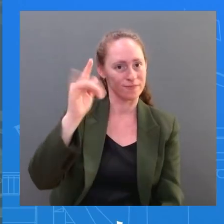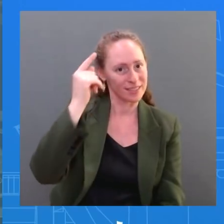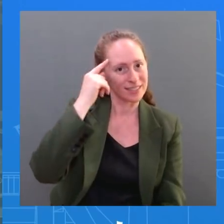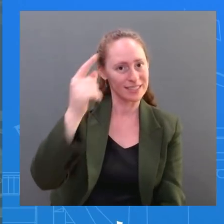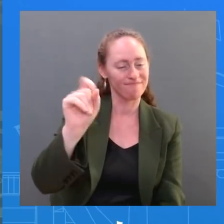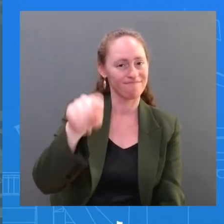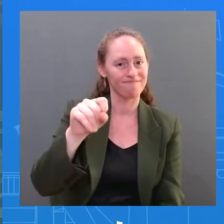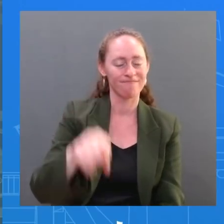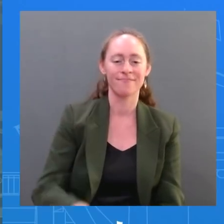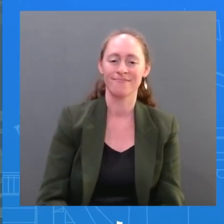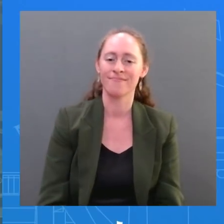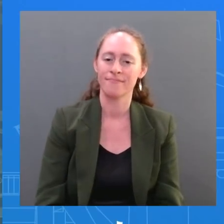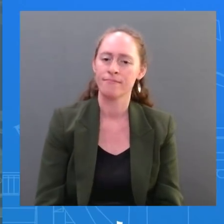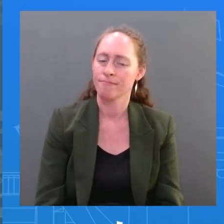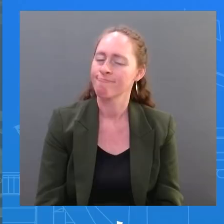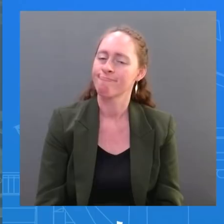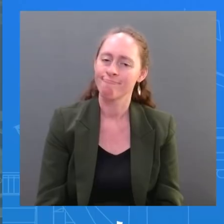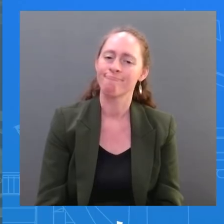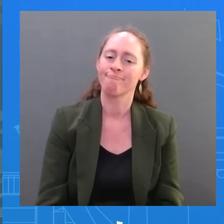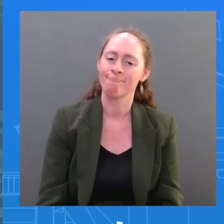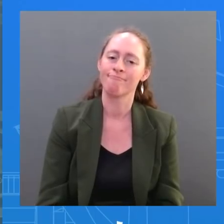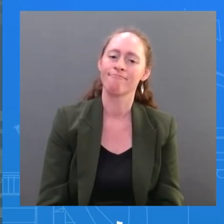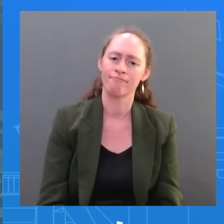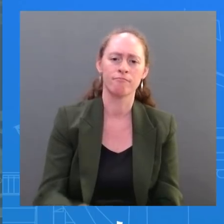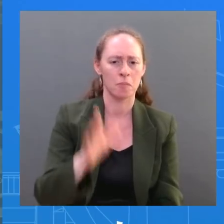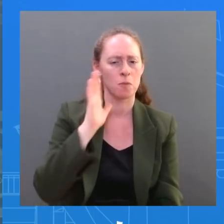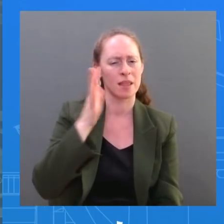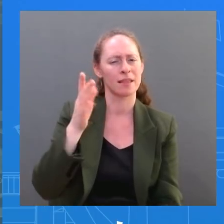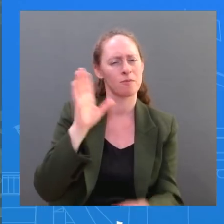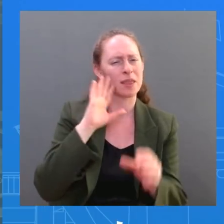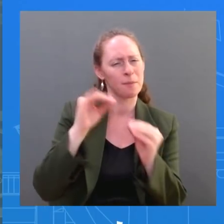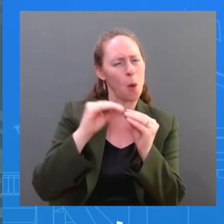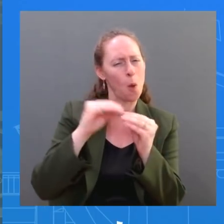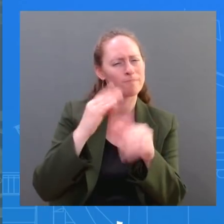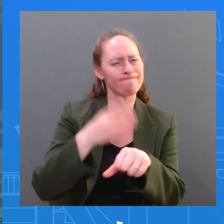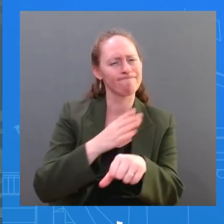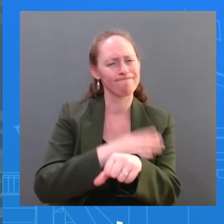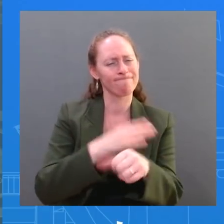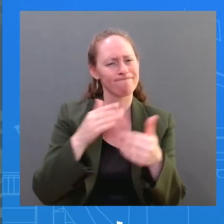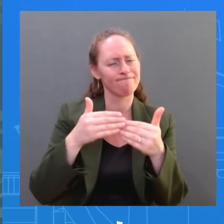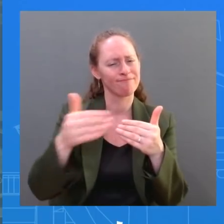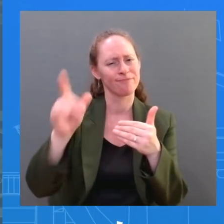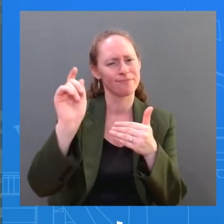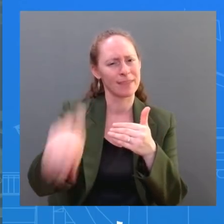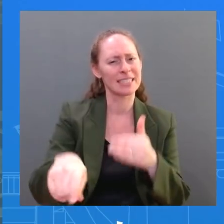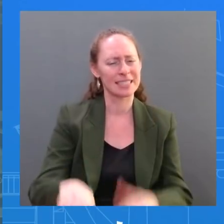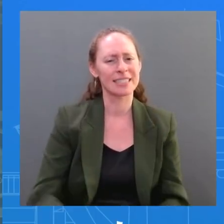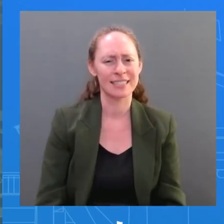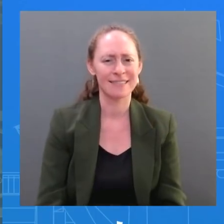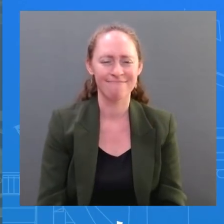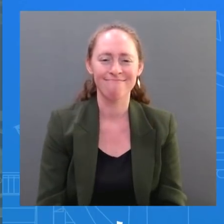We understand there's more work to be done. But a lot of that that we are seeing is because of the work that this President has done.